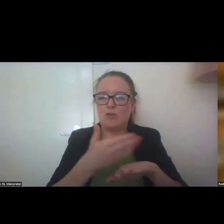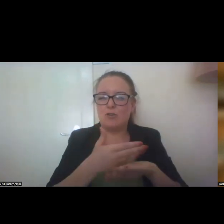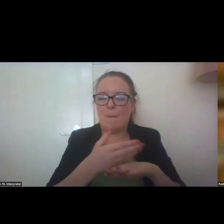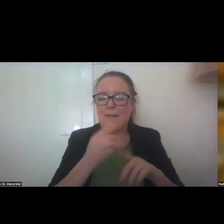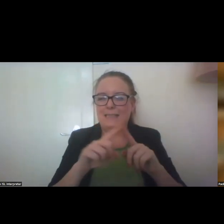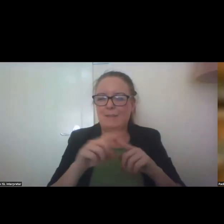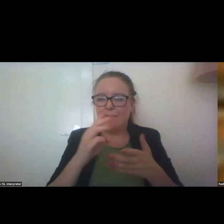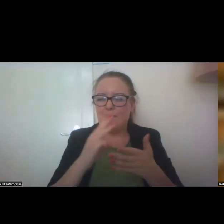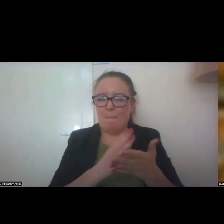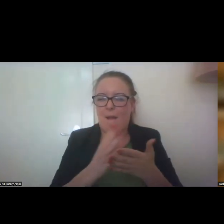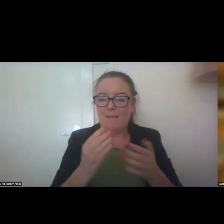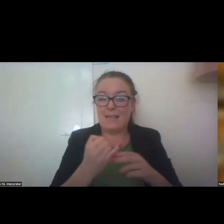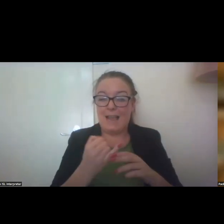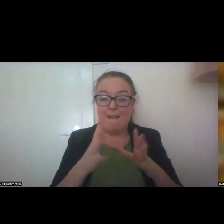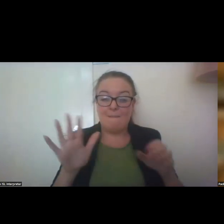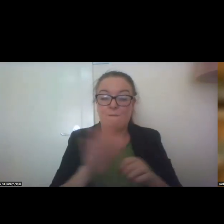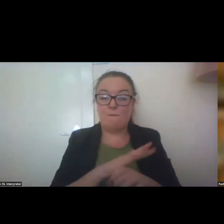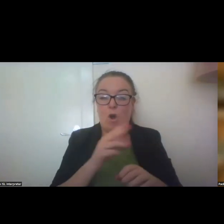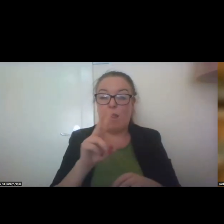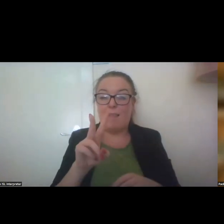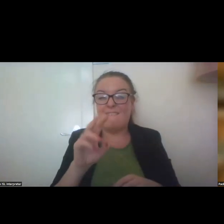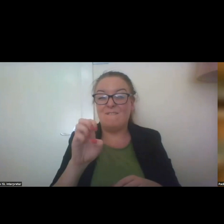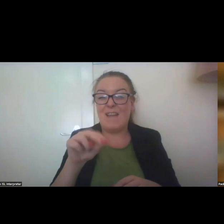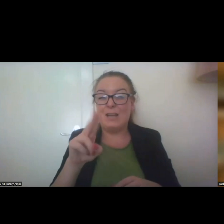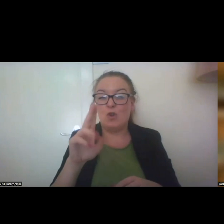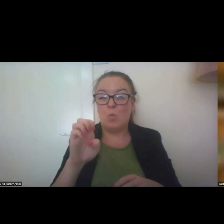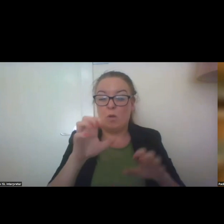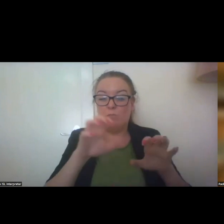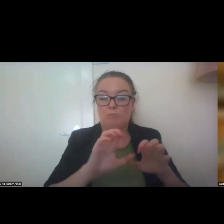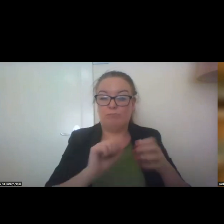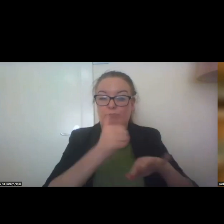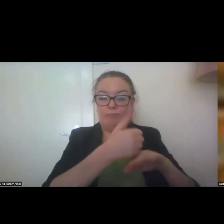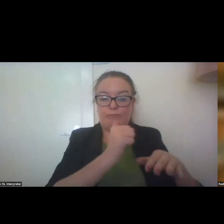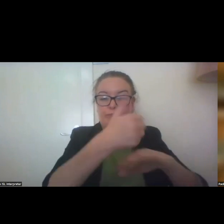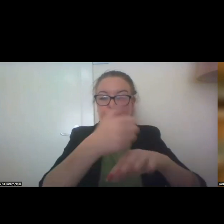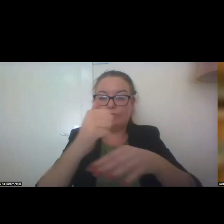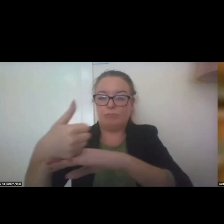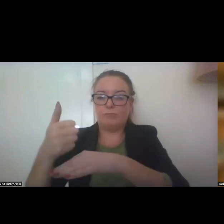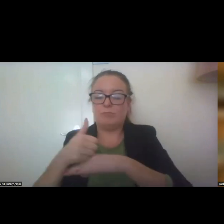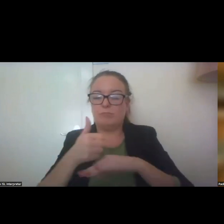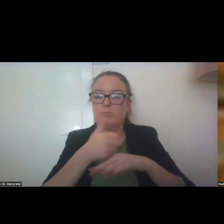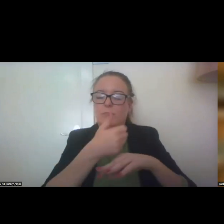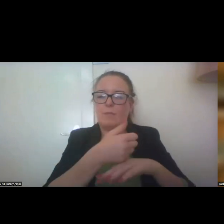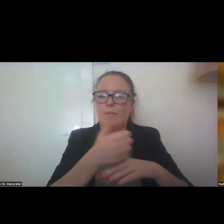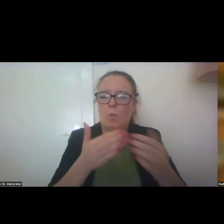is probably quite bespoke, but what sort of costs are you talking about?